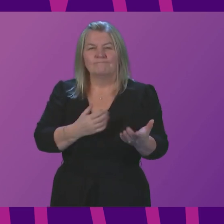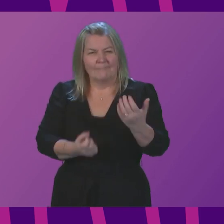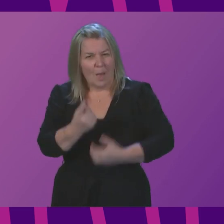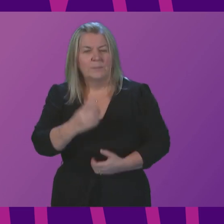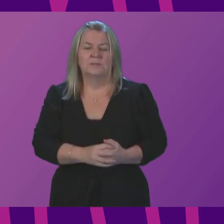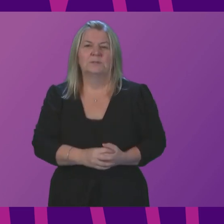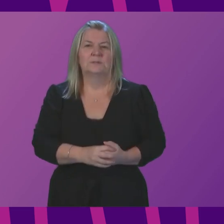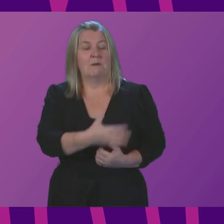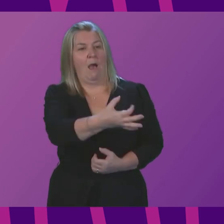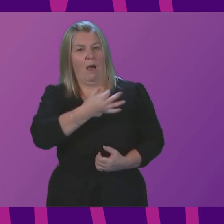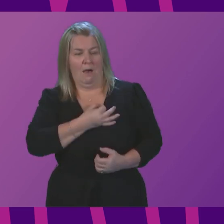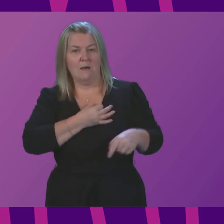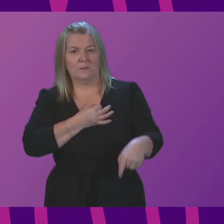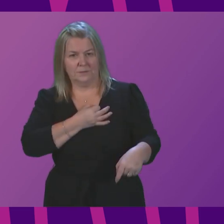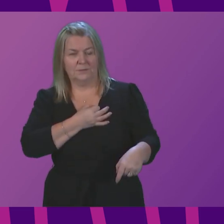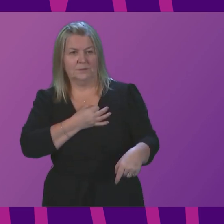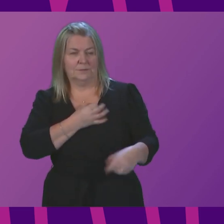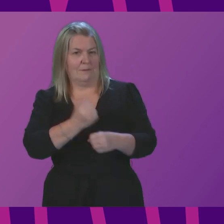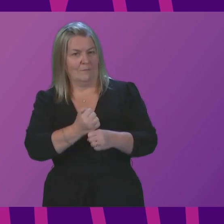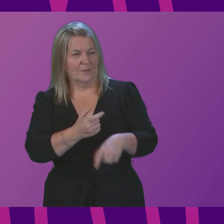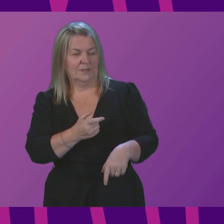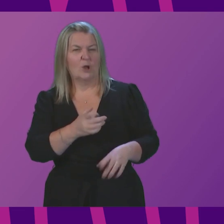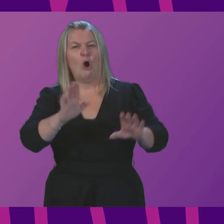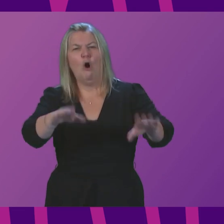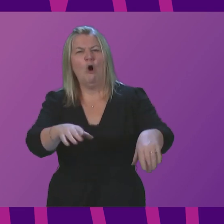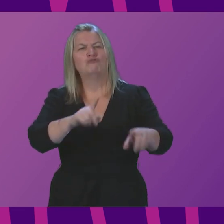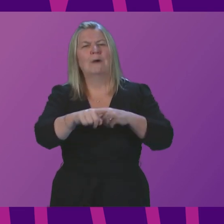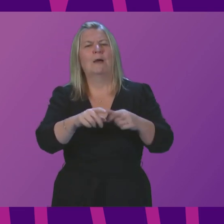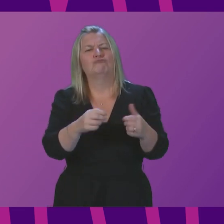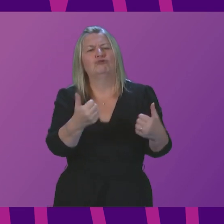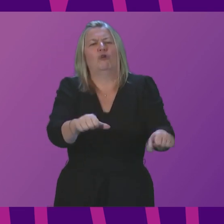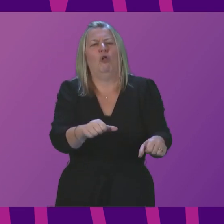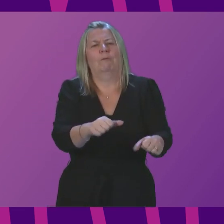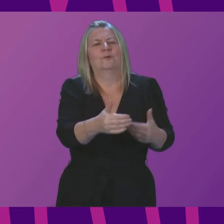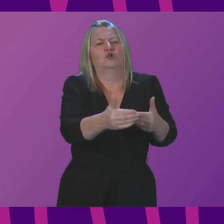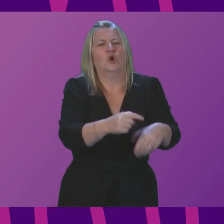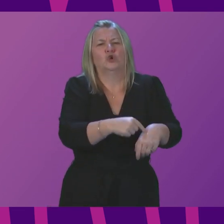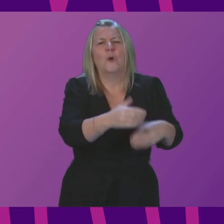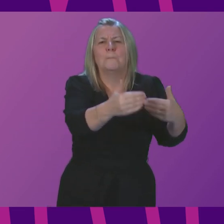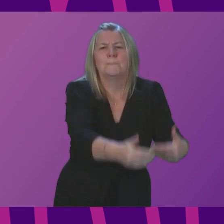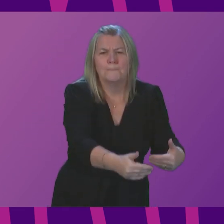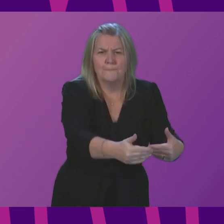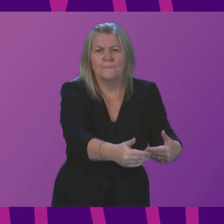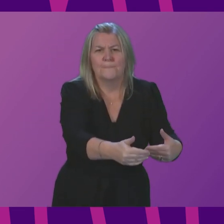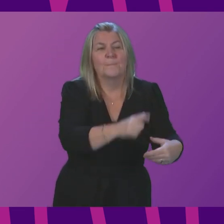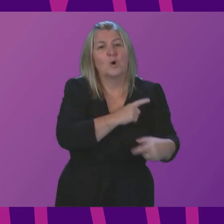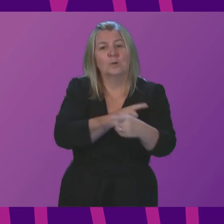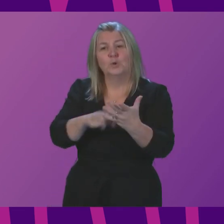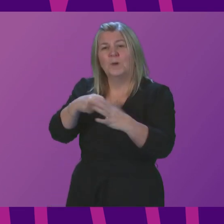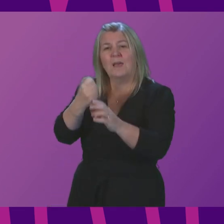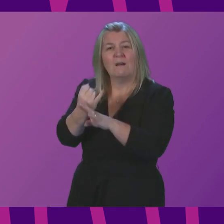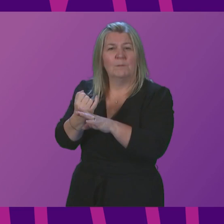upon to put a sticking plaster on the actions—or inactions—of the UK Government. Perhaps